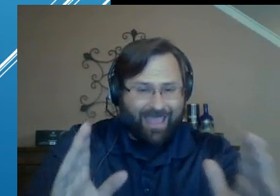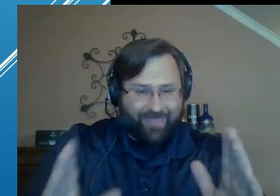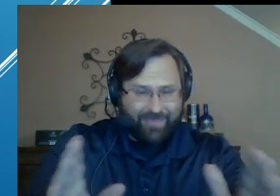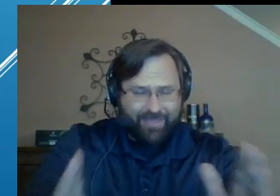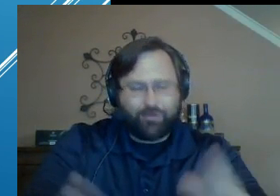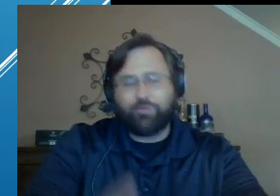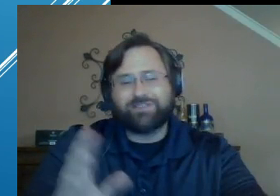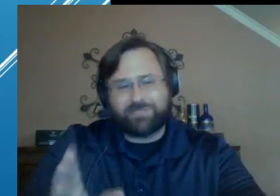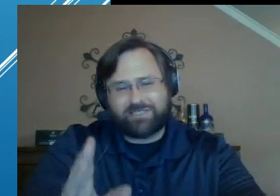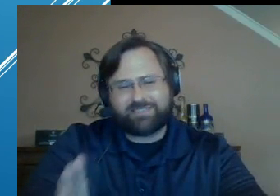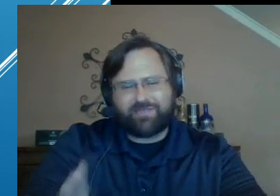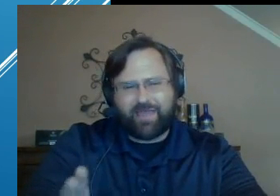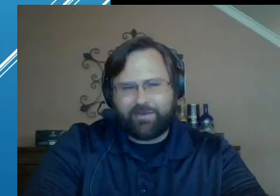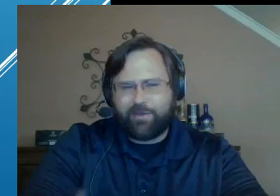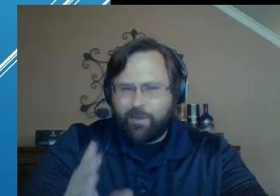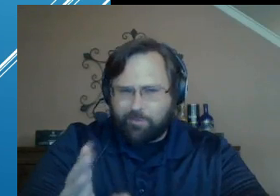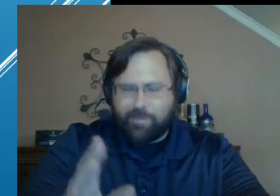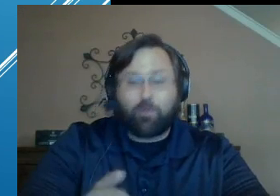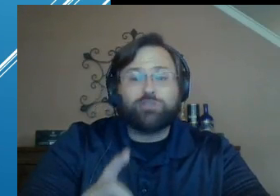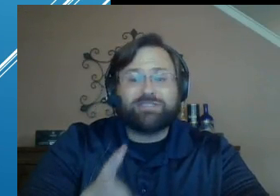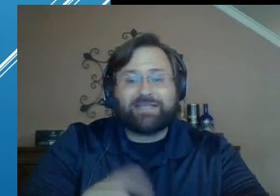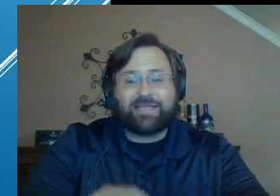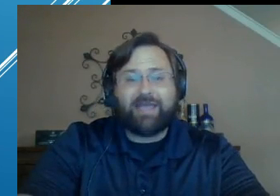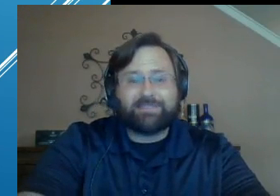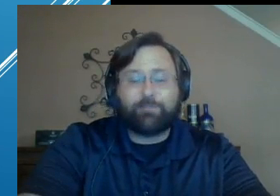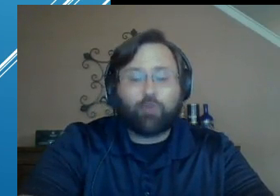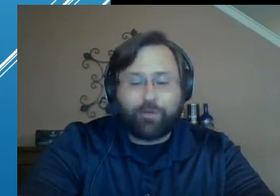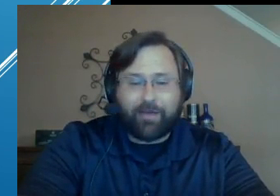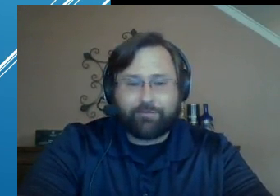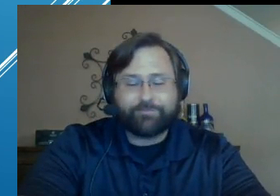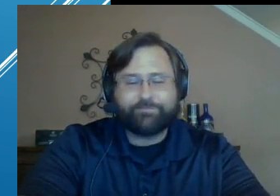and the end or the subject just at the end but remember what you see at the end is a pronoun